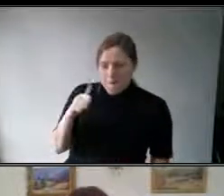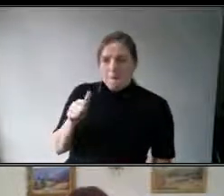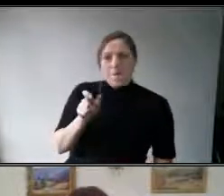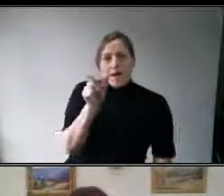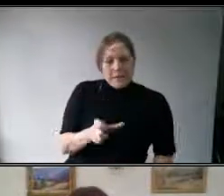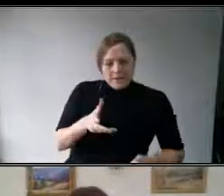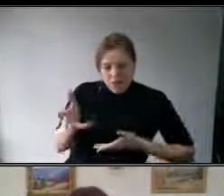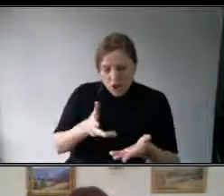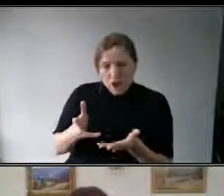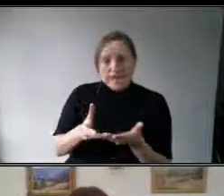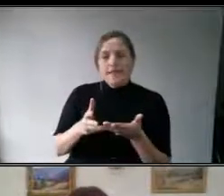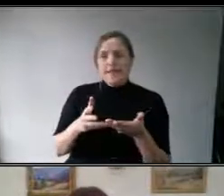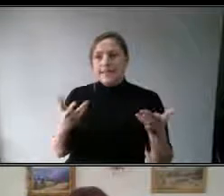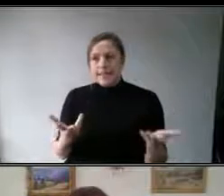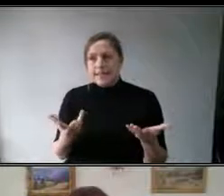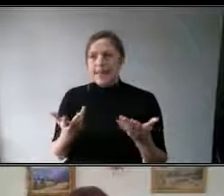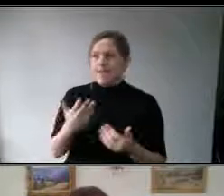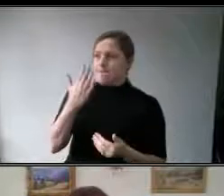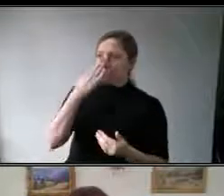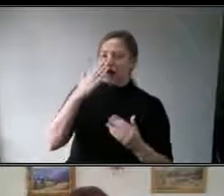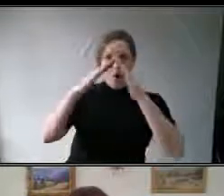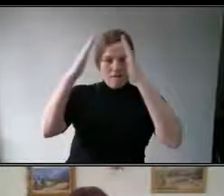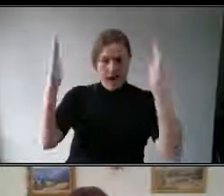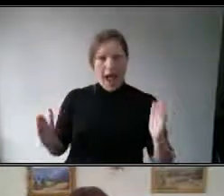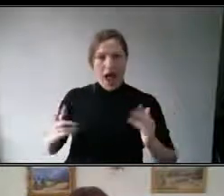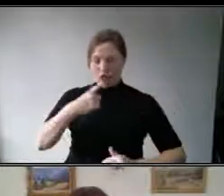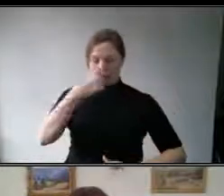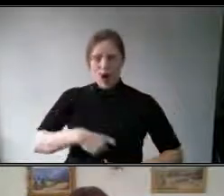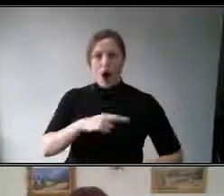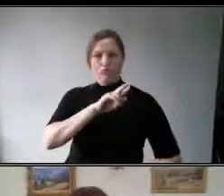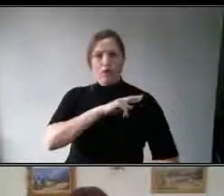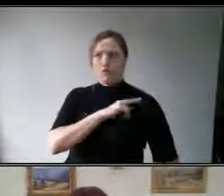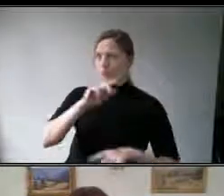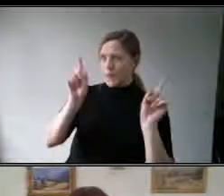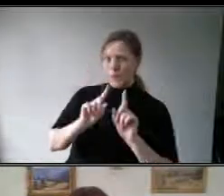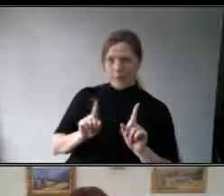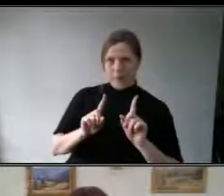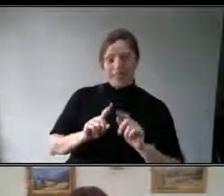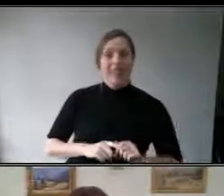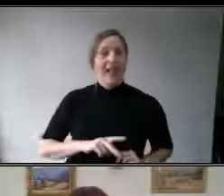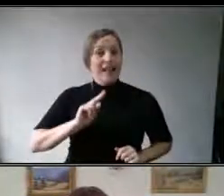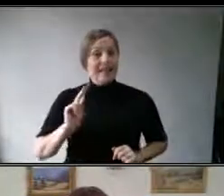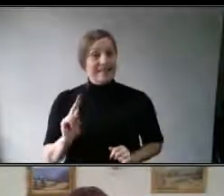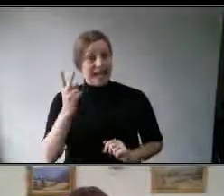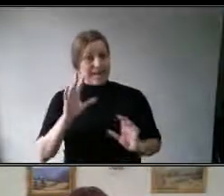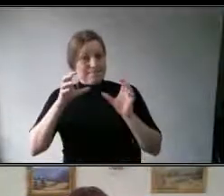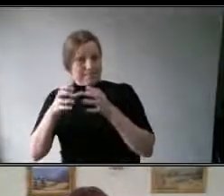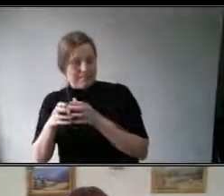customer service and front of house roles and then the second half he was embedded with our sydney